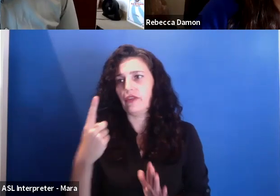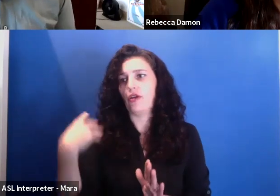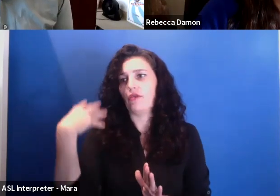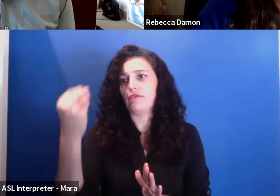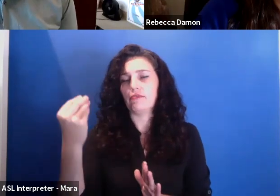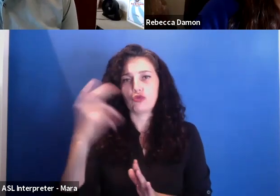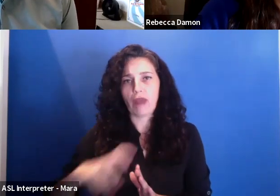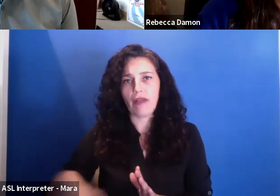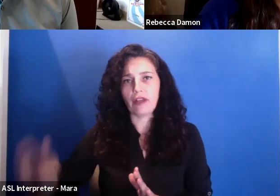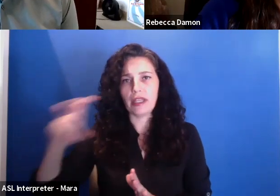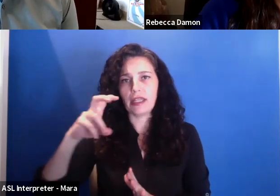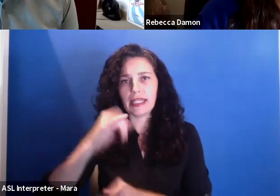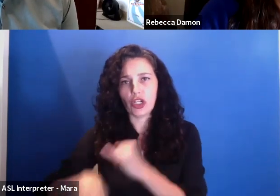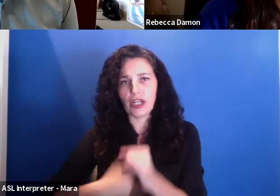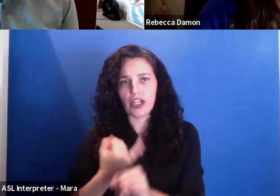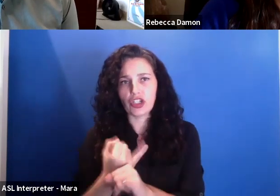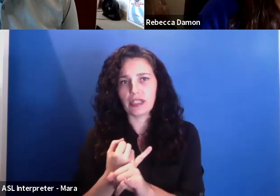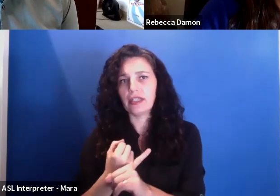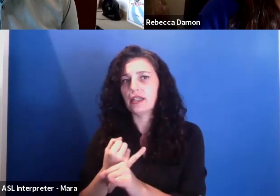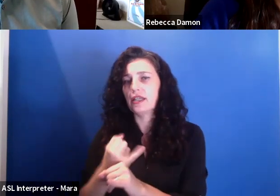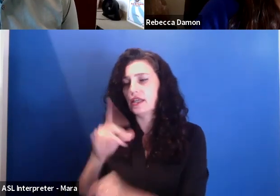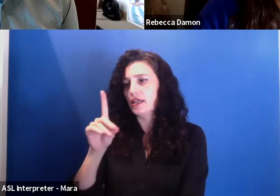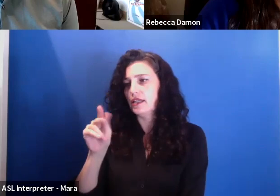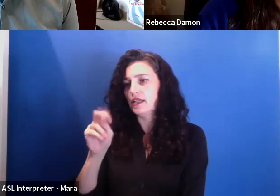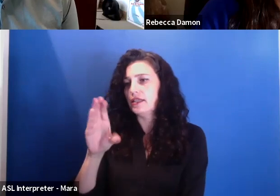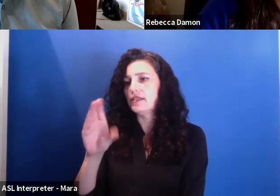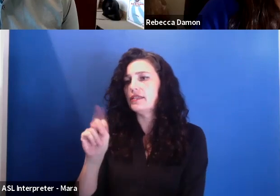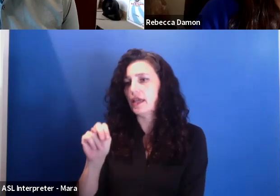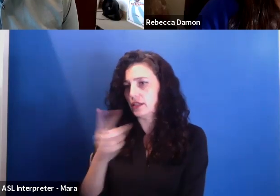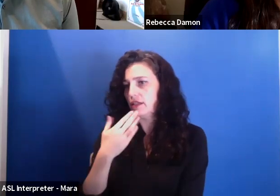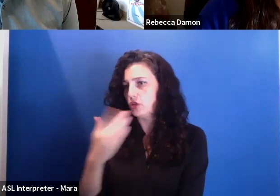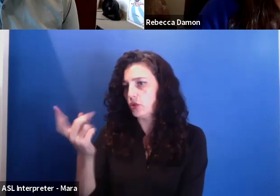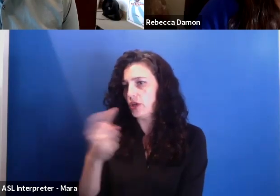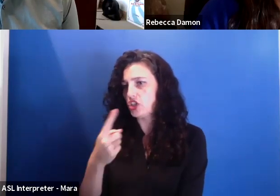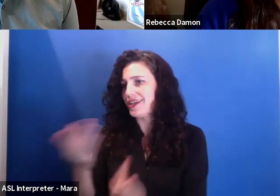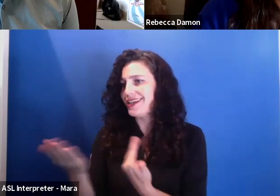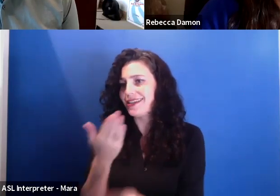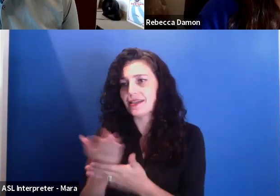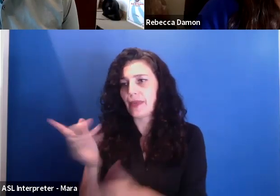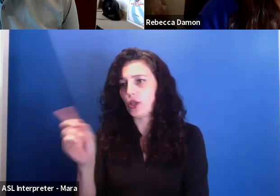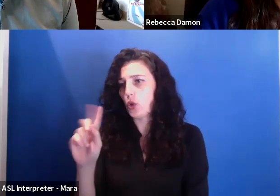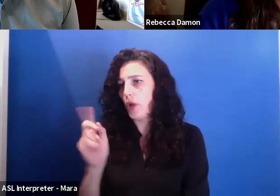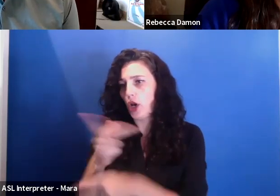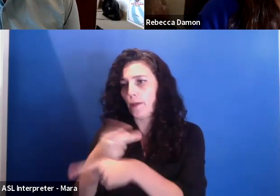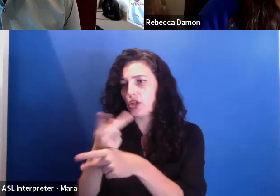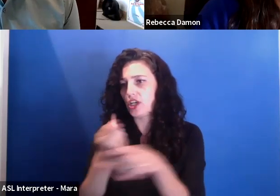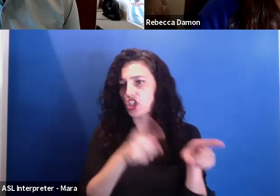We are applying the same standards to productions no matter where they may occur. So productions that are occurring in Canada, for example,